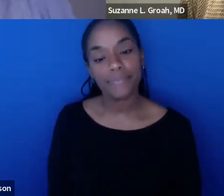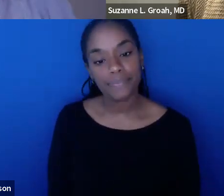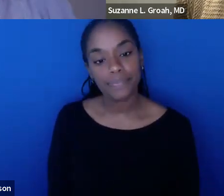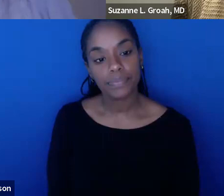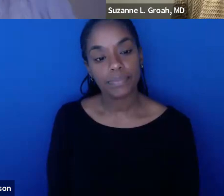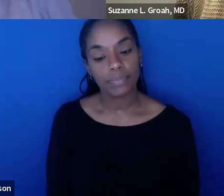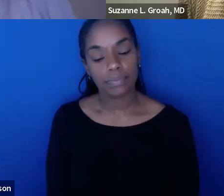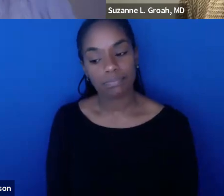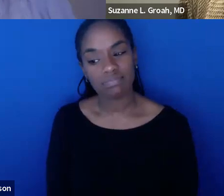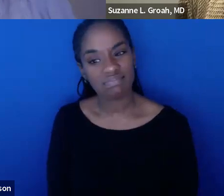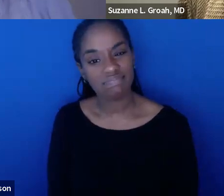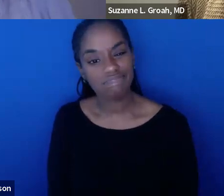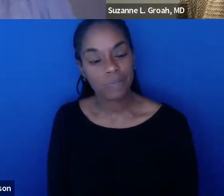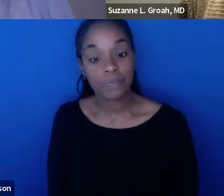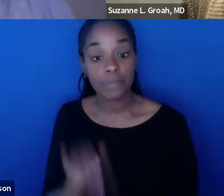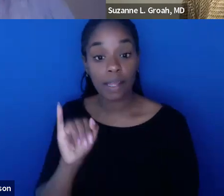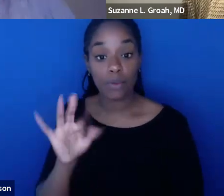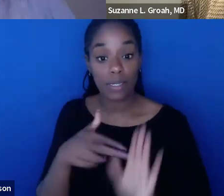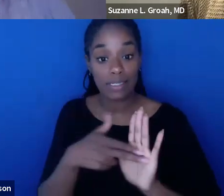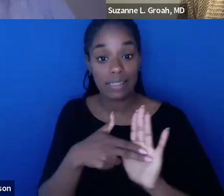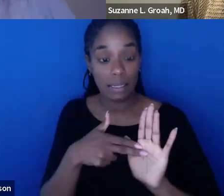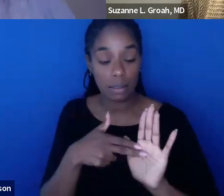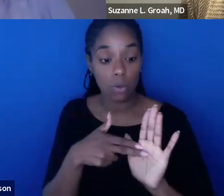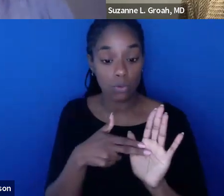Then if you get diagnosed with this somewhere on the spectrum of